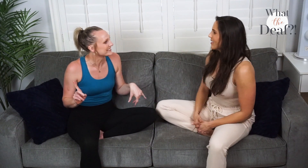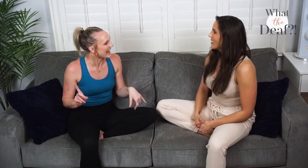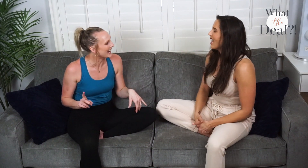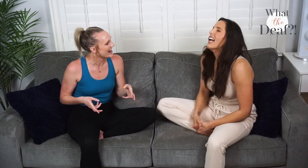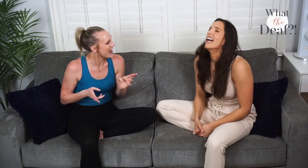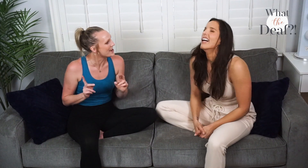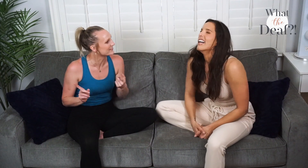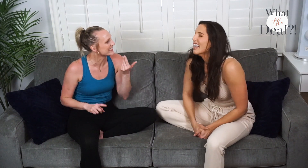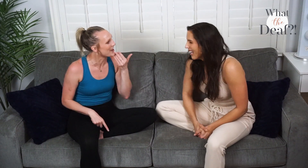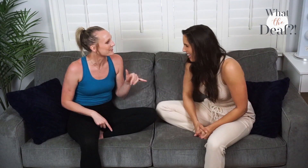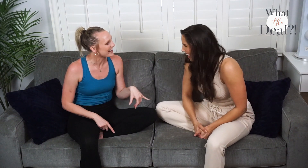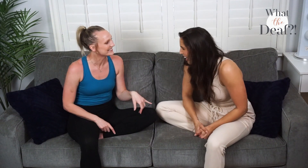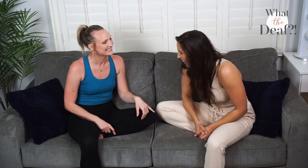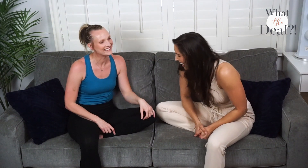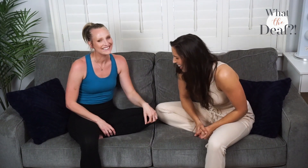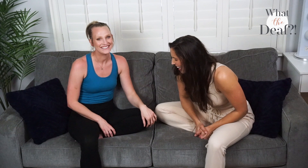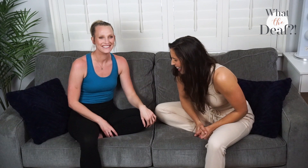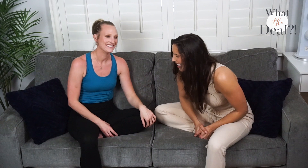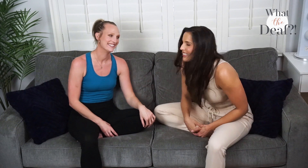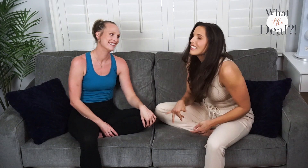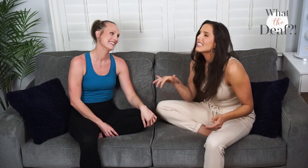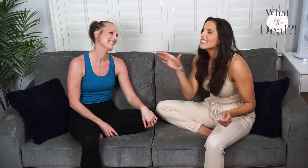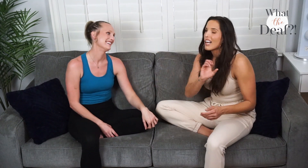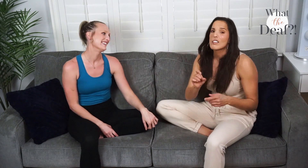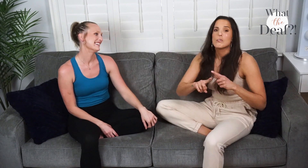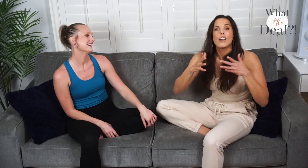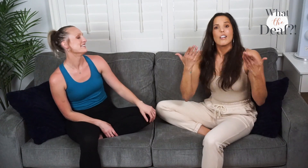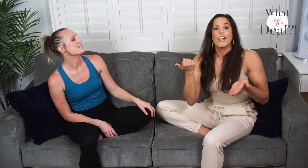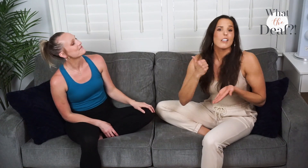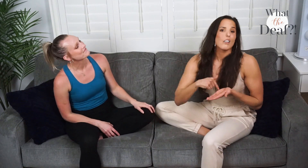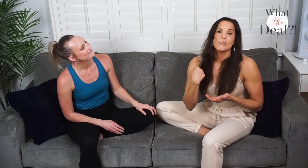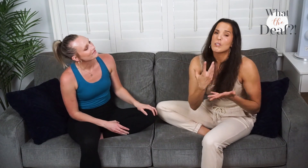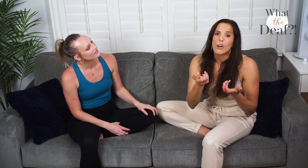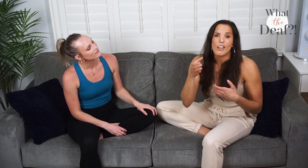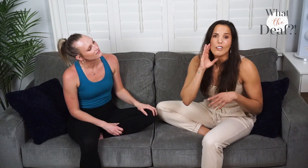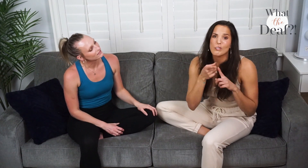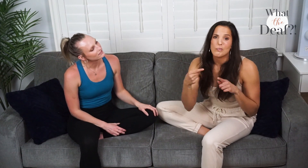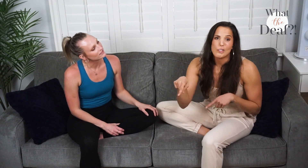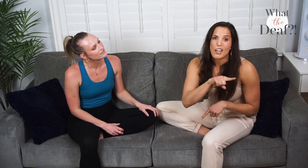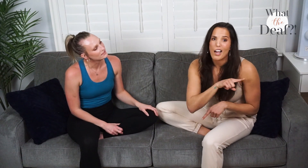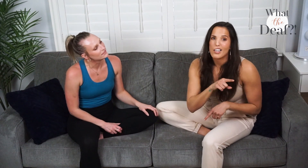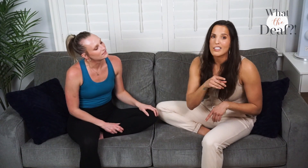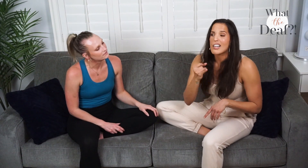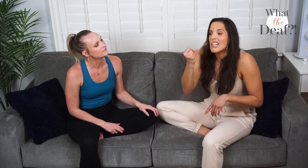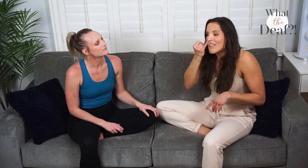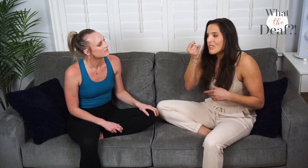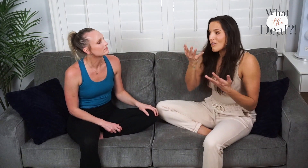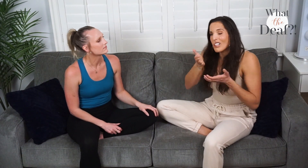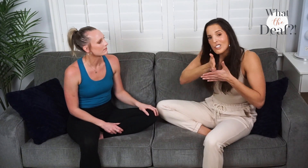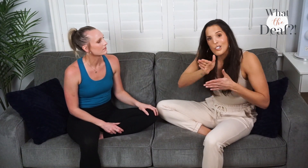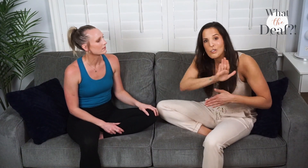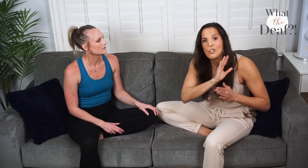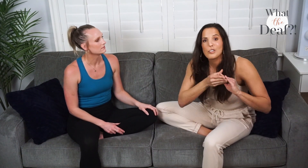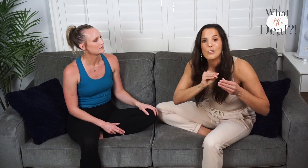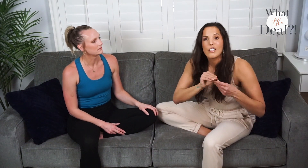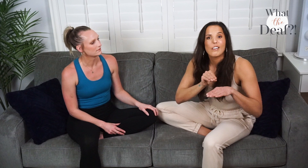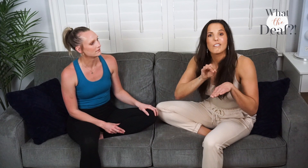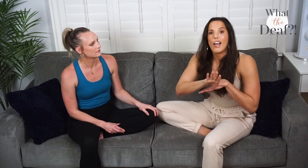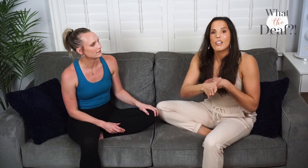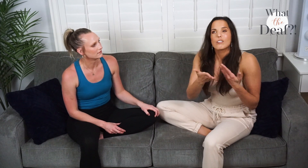[Both laugh] Hopefully he knows that! Yes! Again, we wanna hear from you all. If you wanna share your stories or advice,